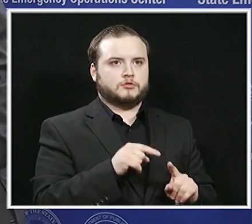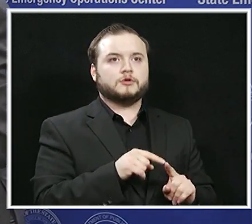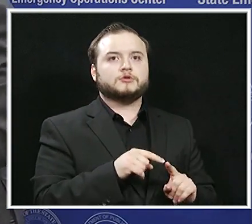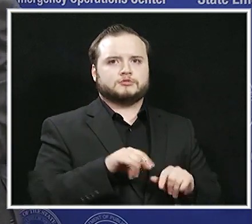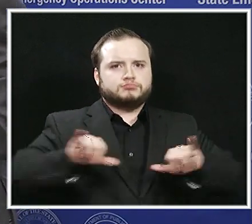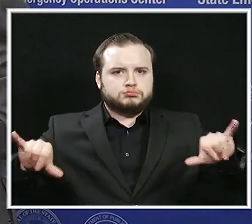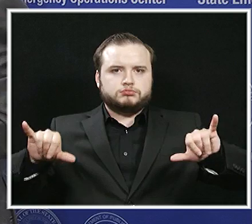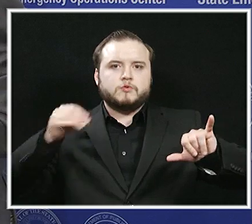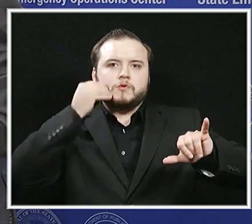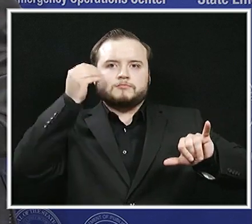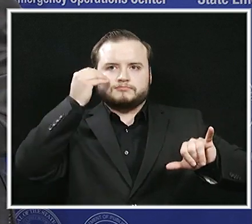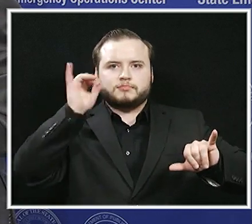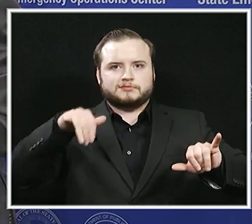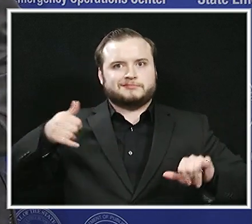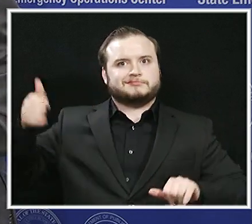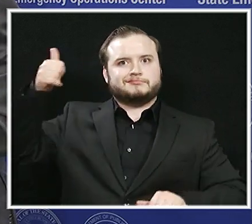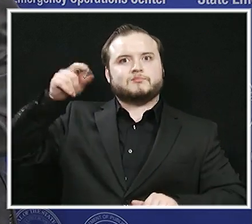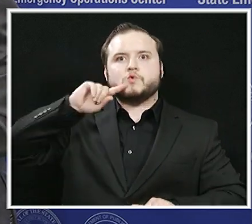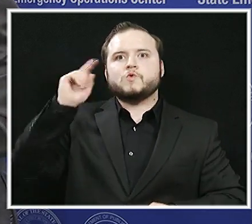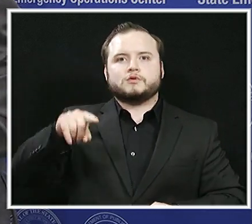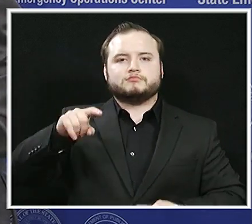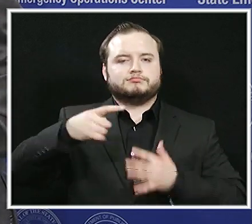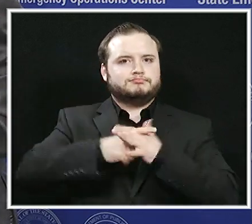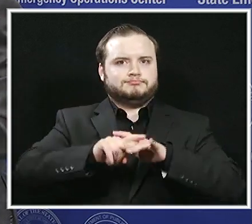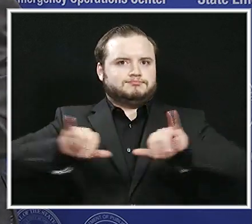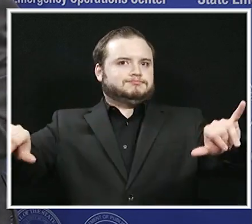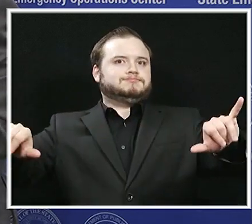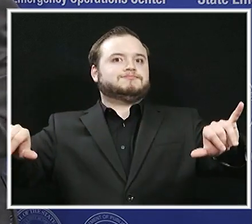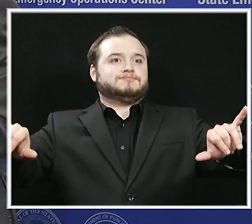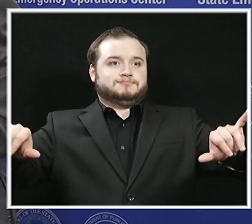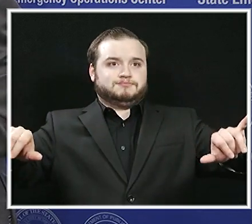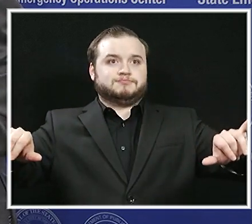That is the point when we started taking on March 13th, the executive order.